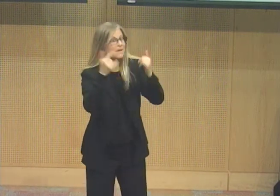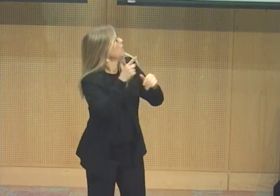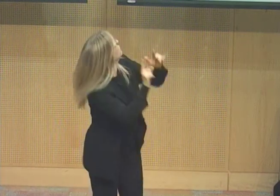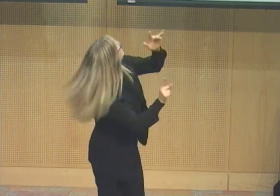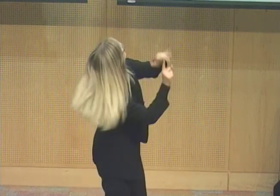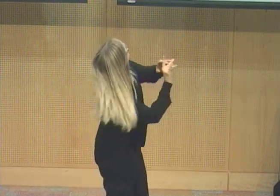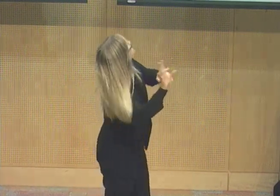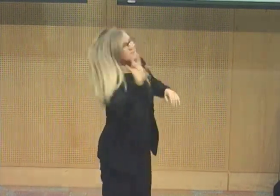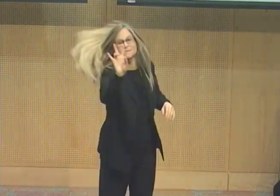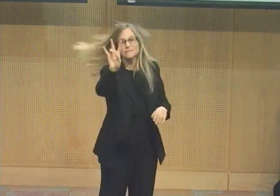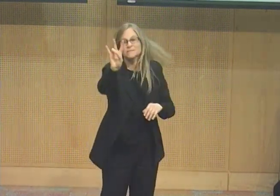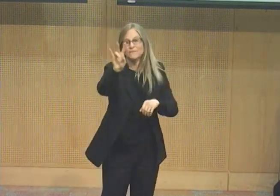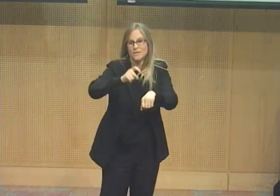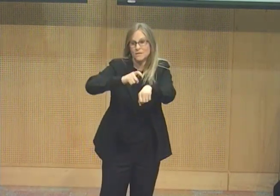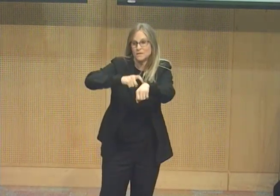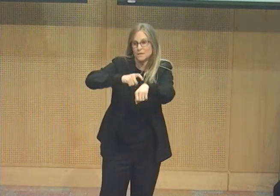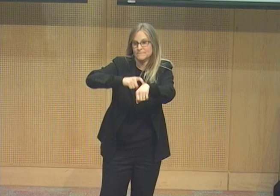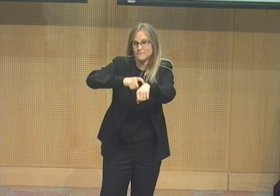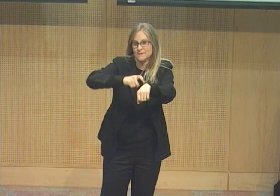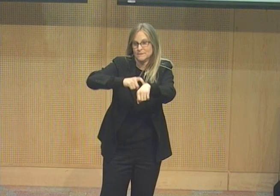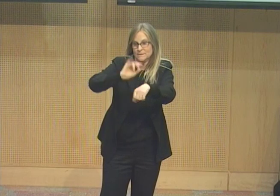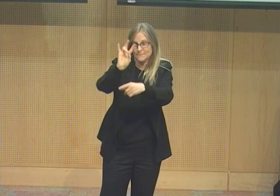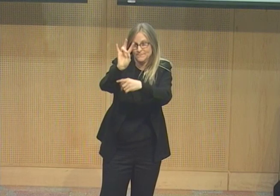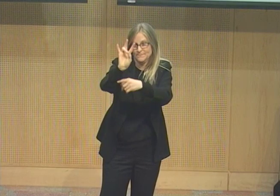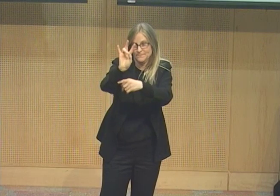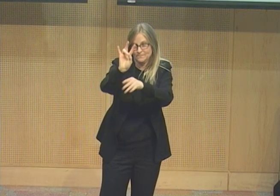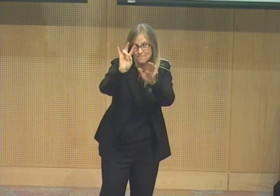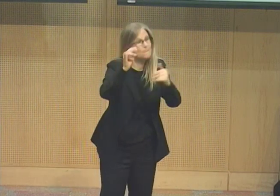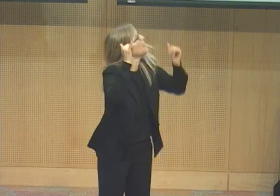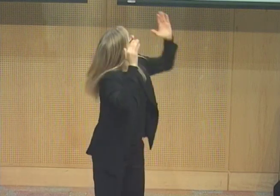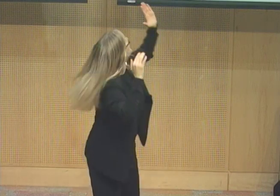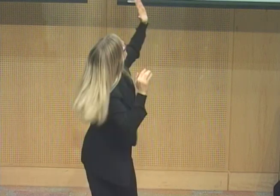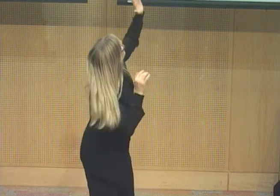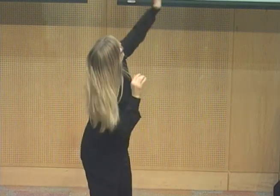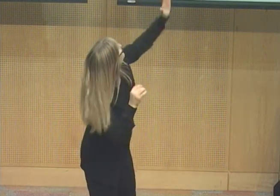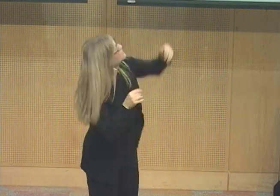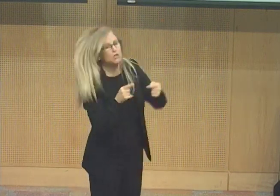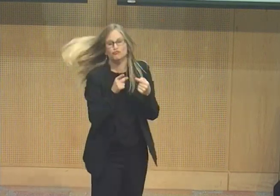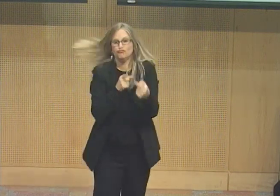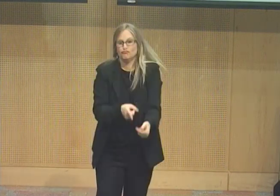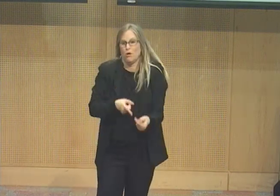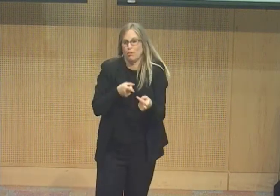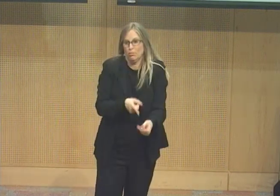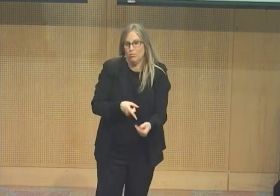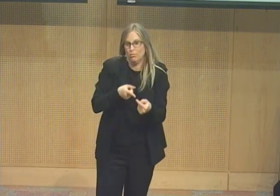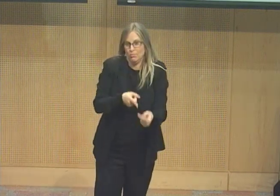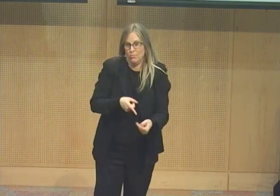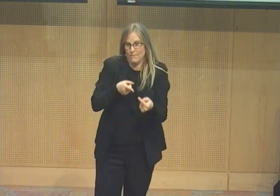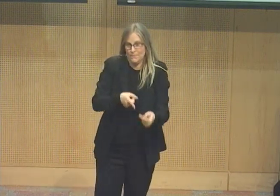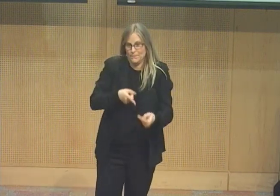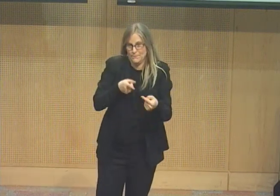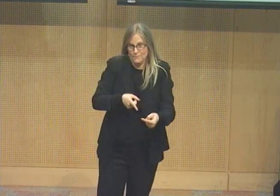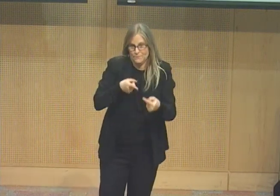And it's important to recognize how they're used. "Silent" and "silence" appeared seven times.